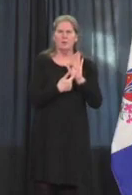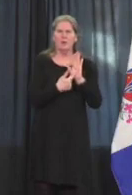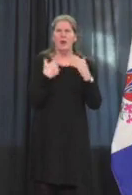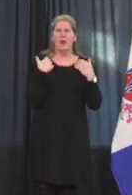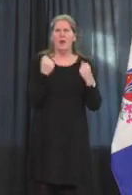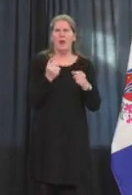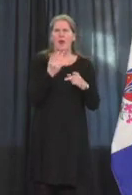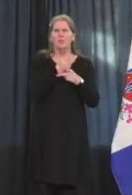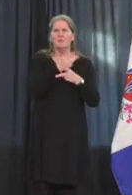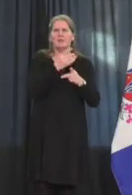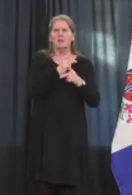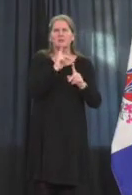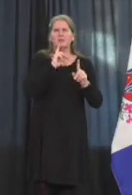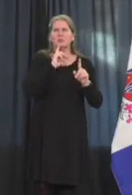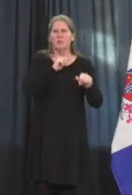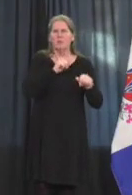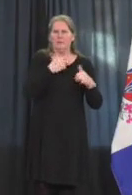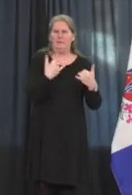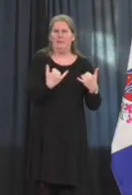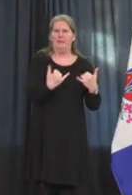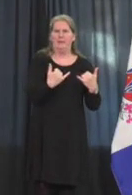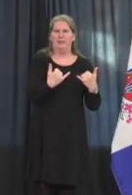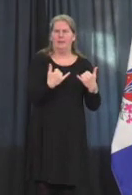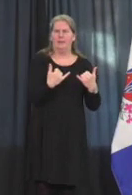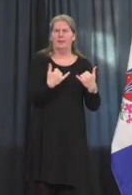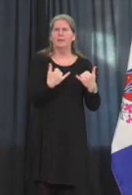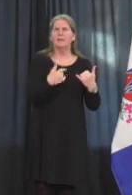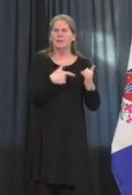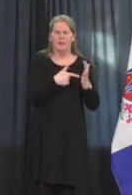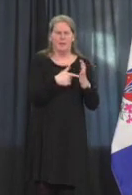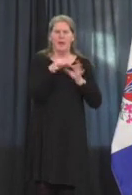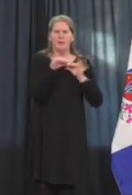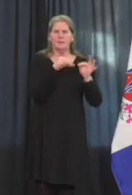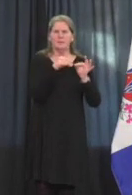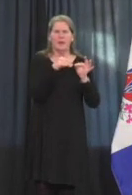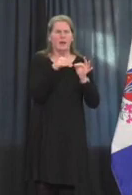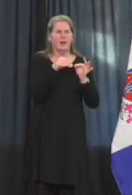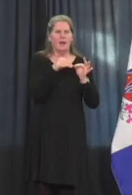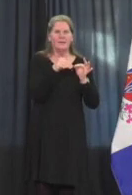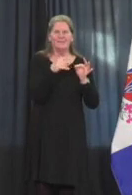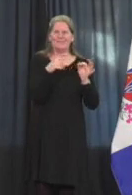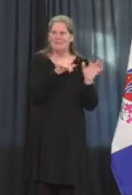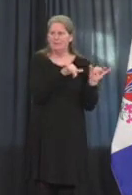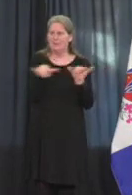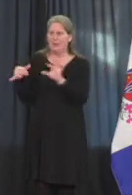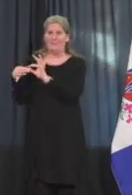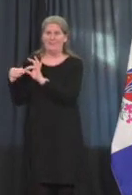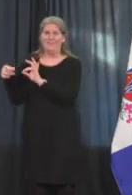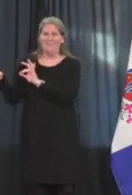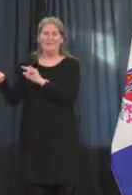ORDER THAT'S BEING ISSUED TODAY. AND IT DOES DESCRIBE AS MINISTER STREICKER HAS SAID THAT THEY ARE